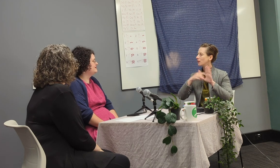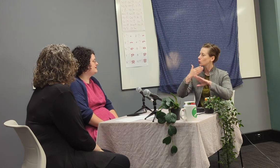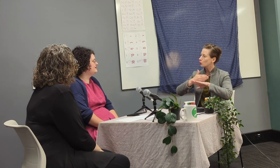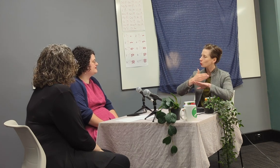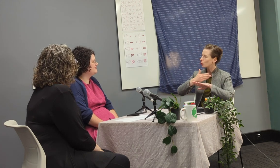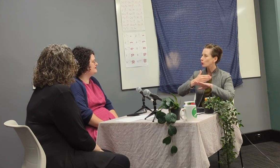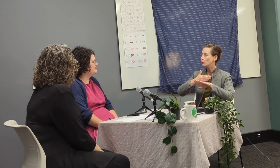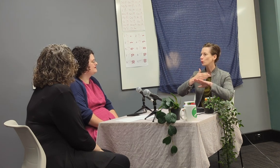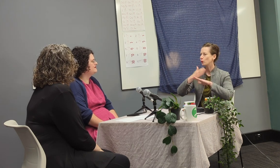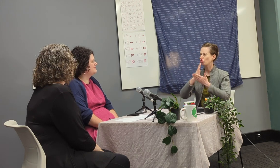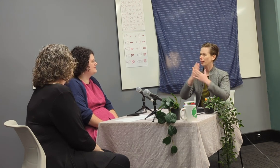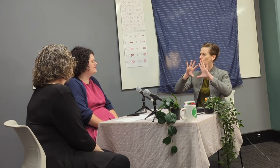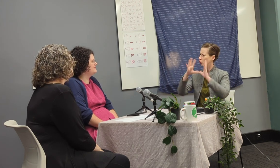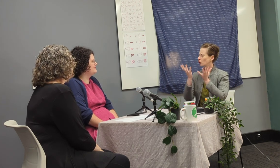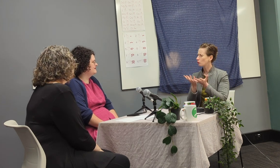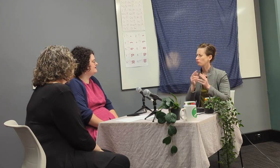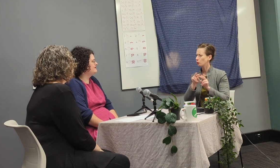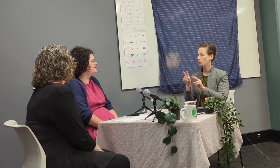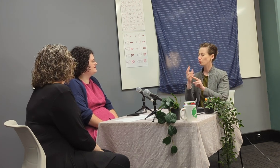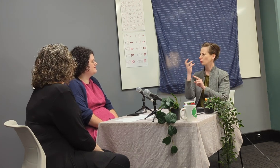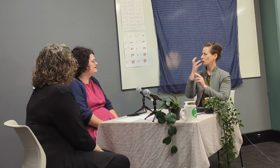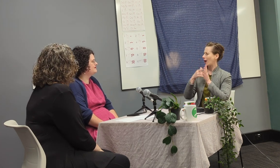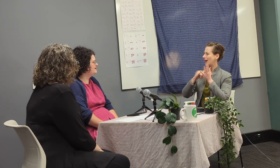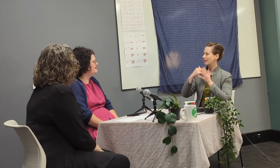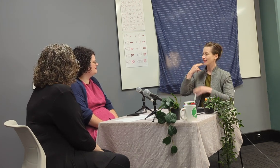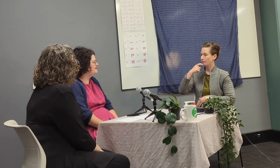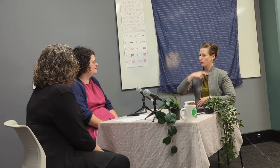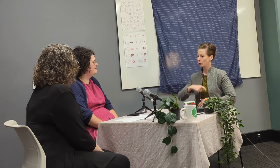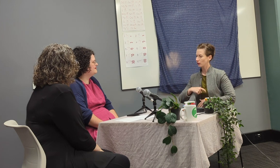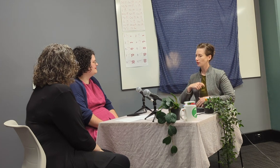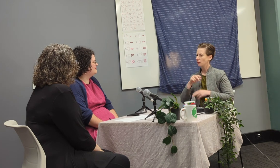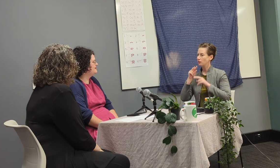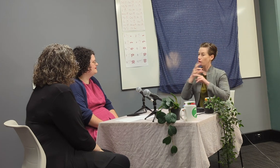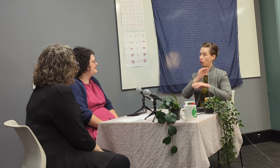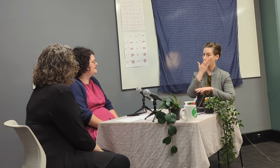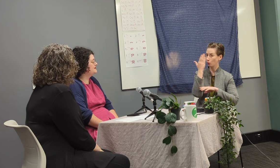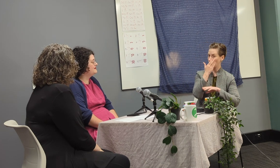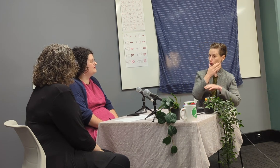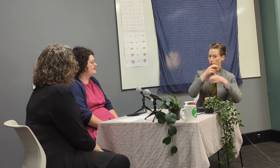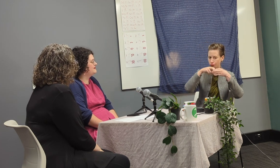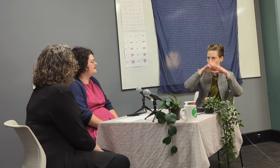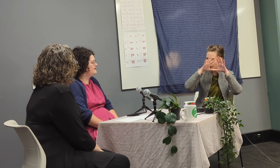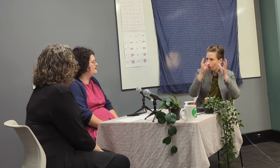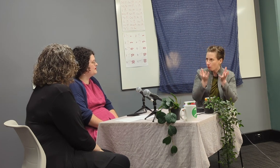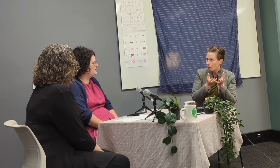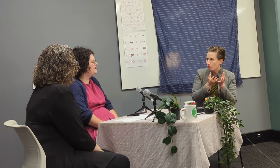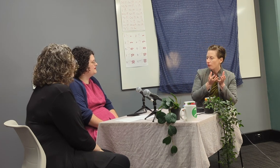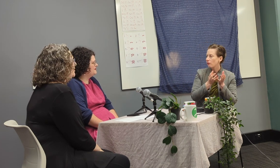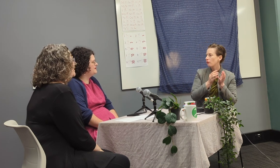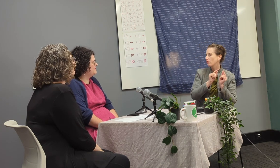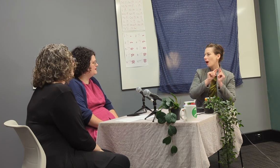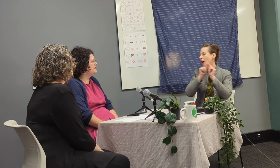In a few years, I went to work, realised as a deaf person seeing a world very differently,